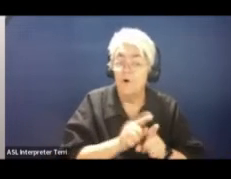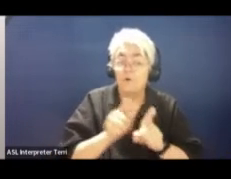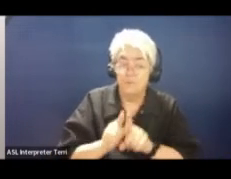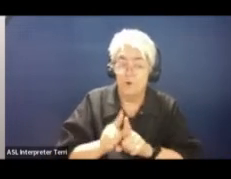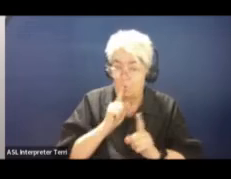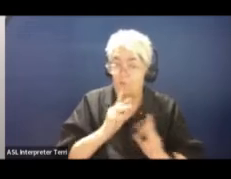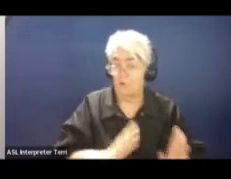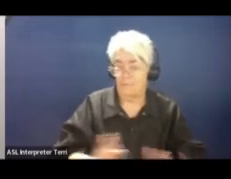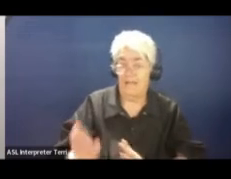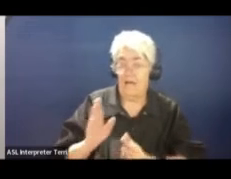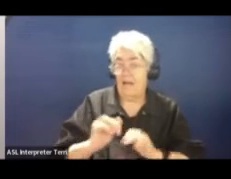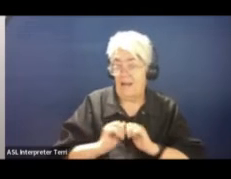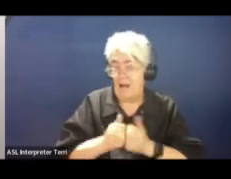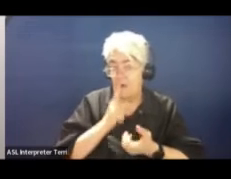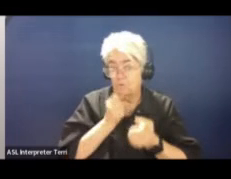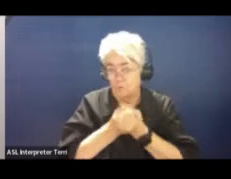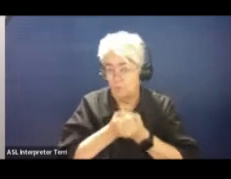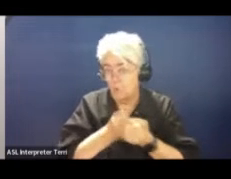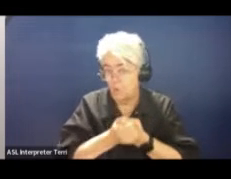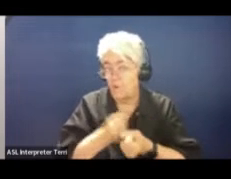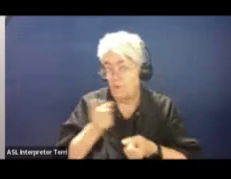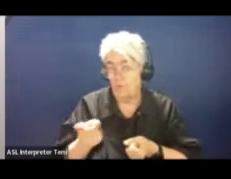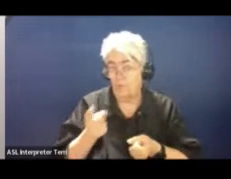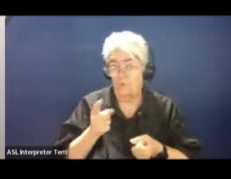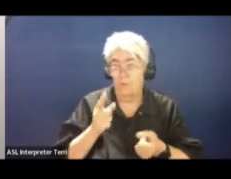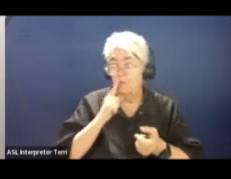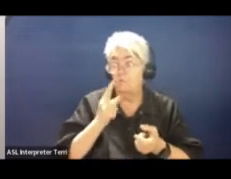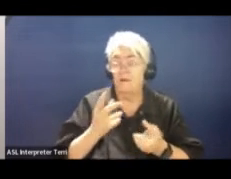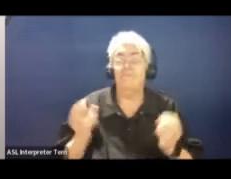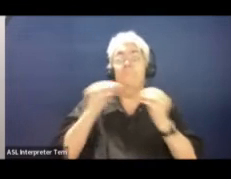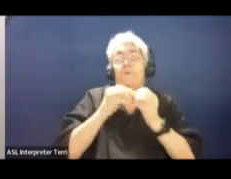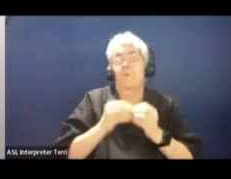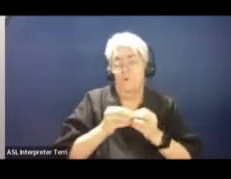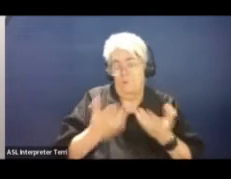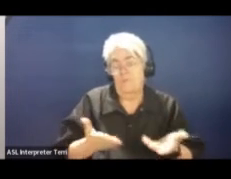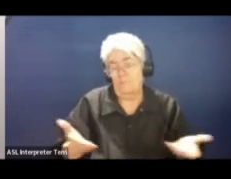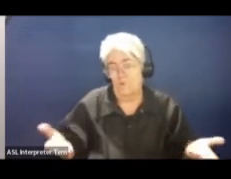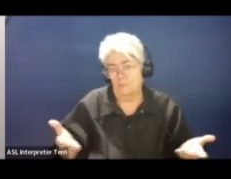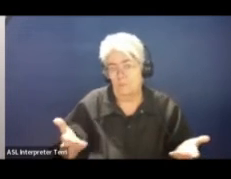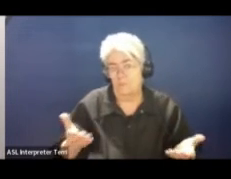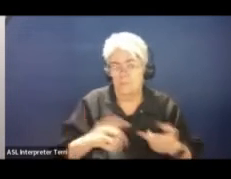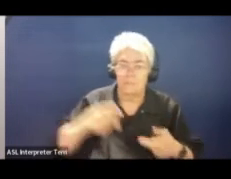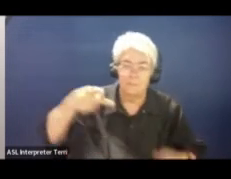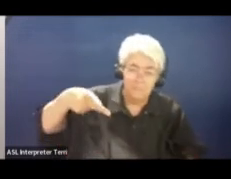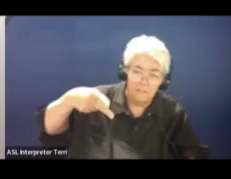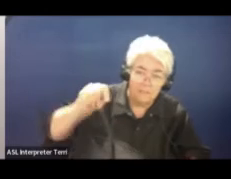resources and working together on a larger scale, getting a connected to a physical therapist, getting you started